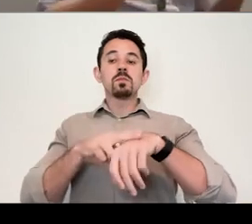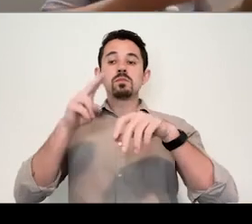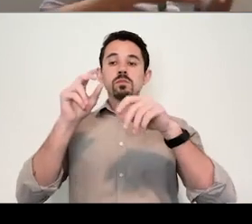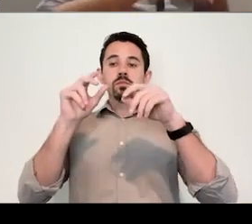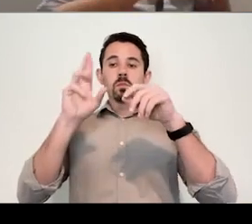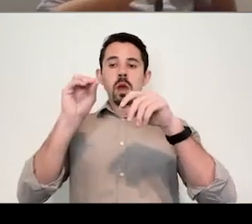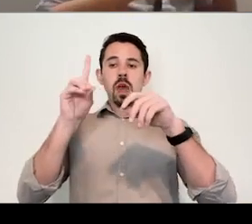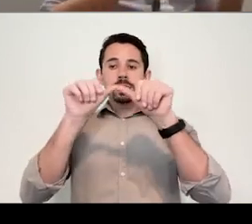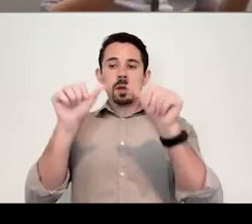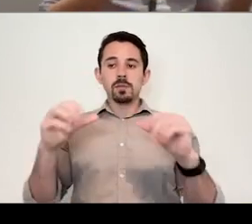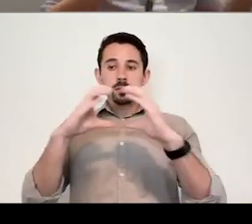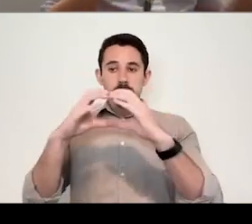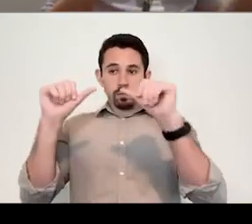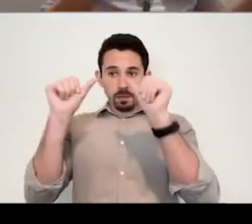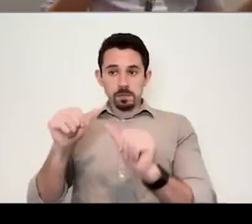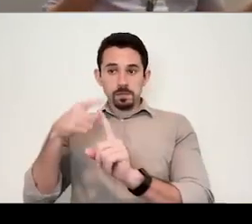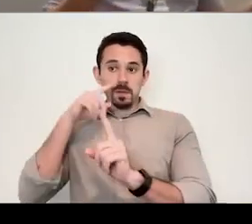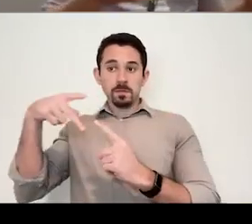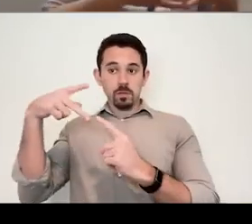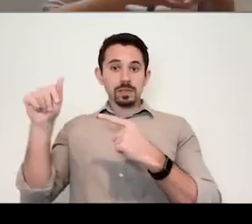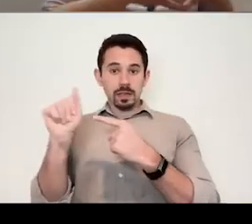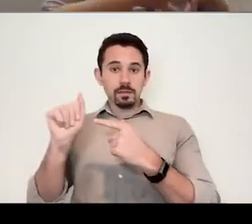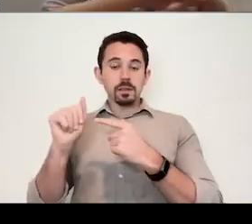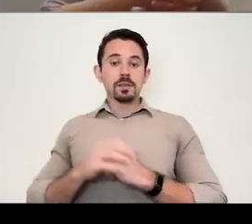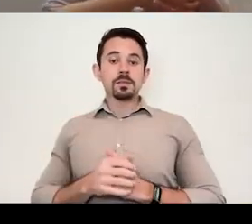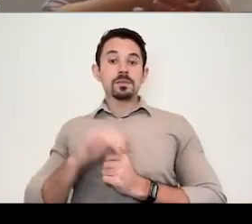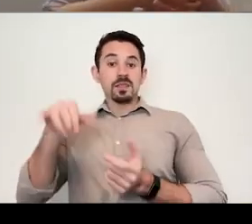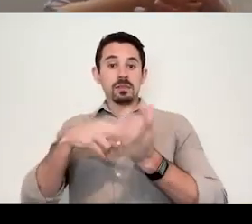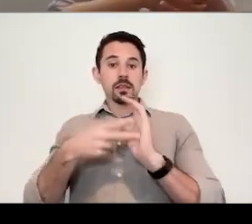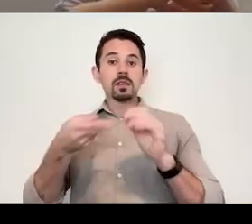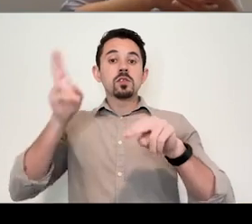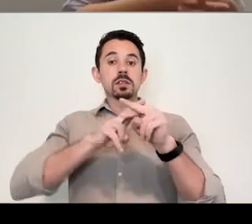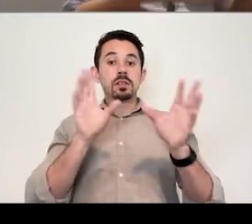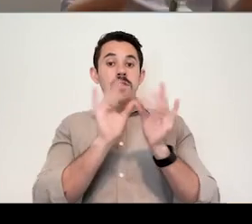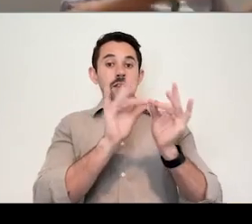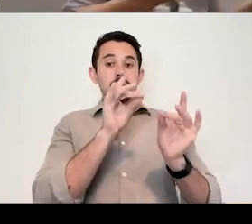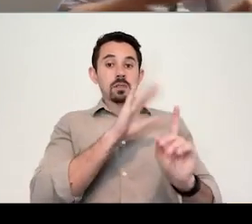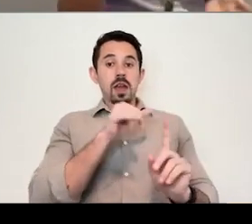normal rod shaped cellular morphologies for Pseudomonas aeruginosa, so this means that